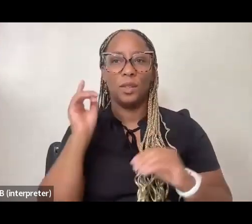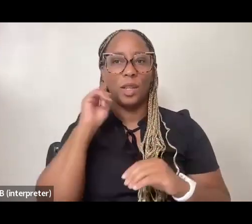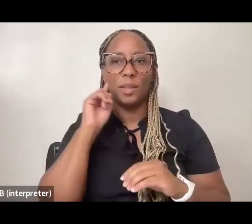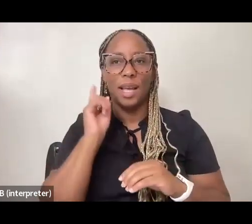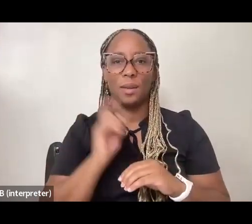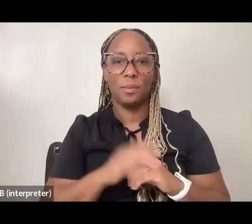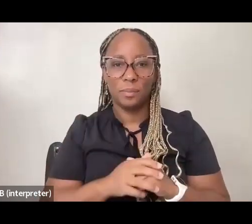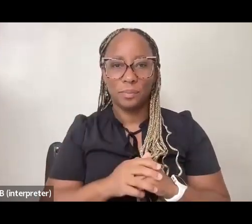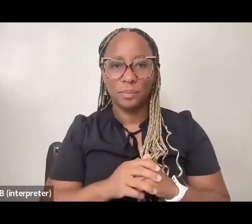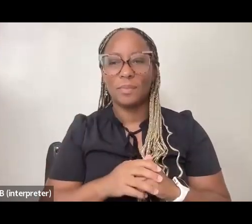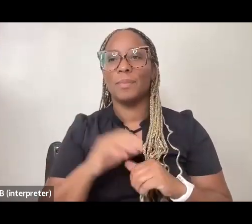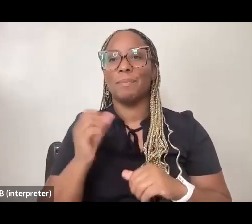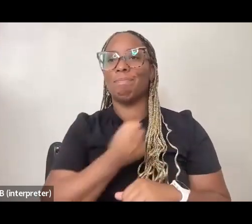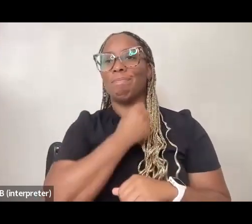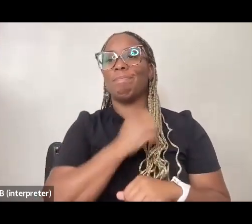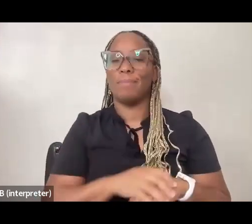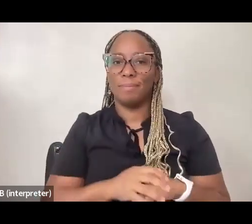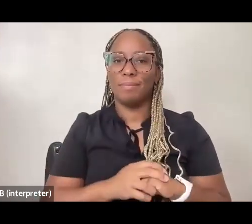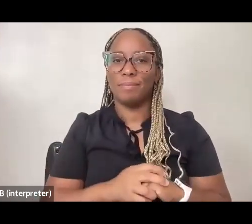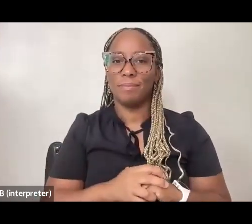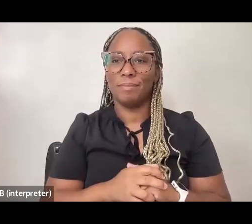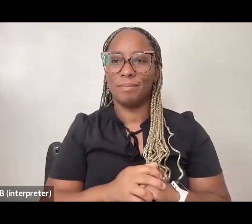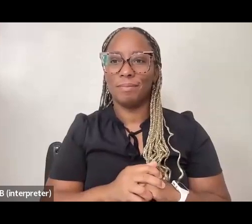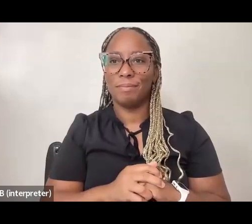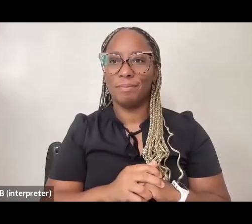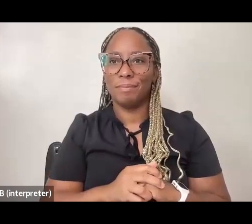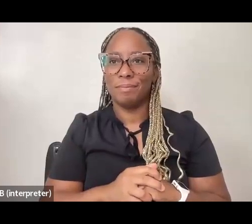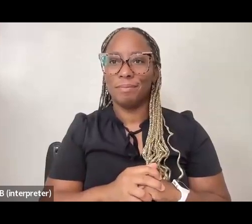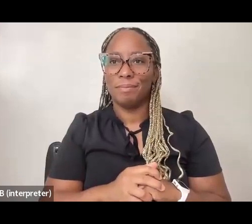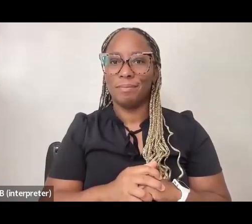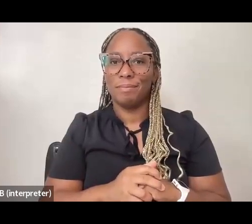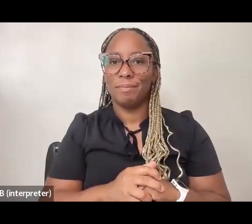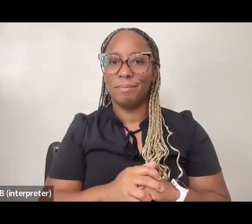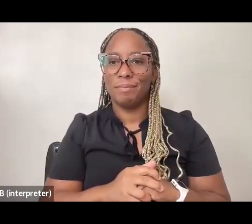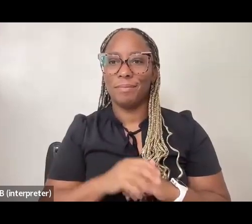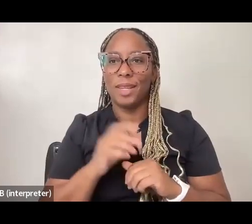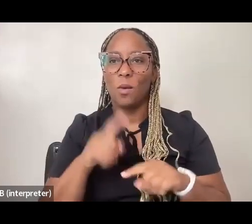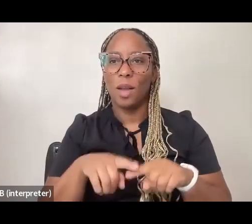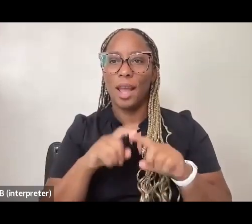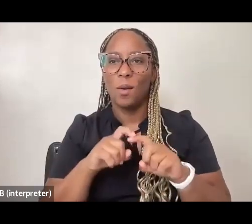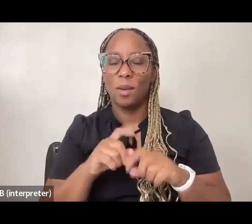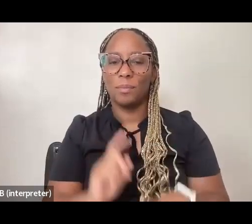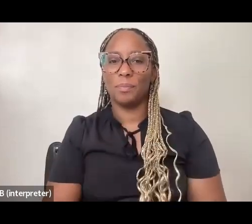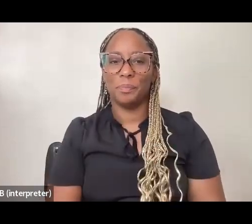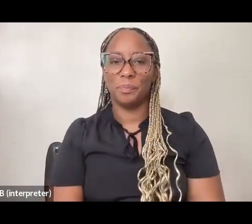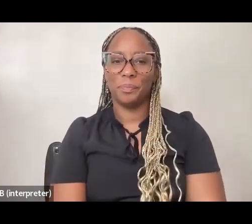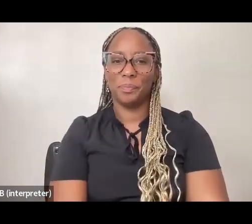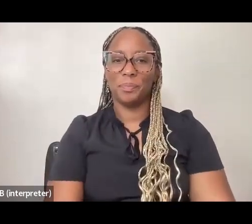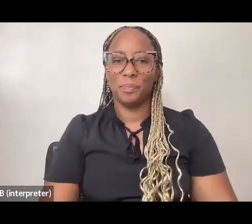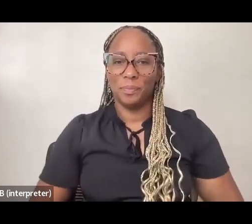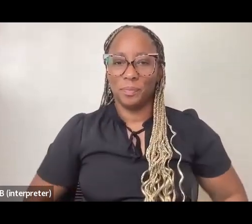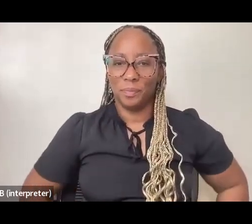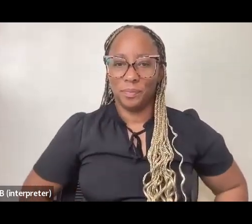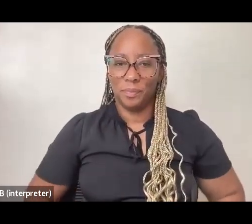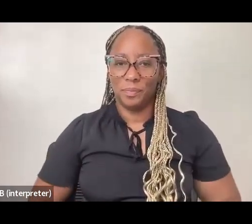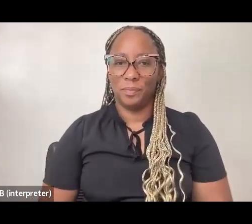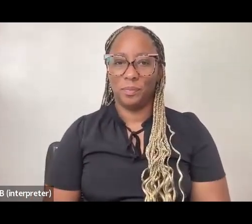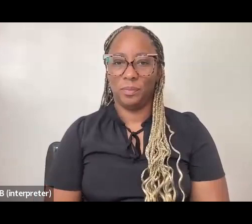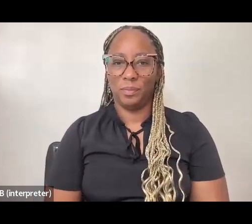Hold on one second. >>